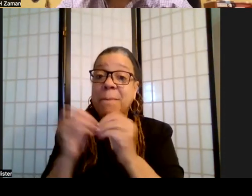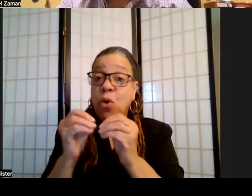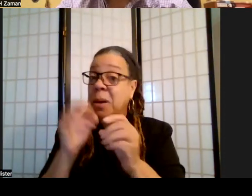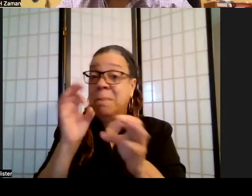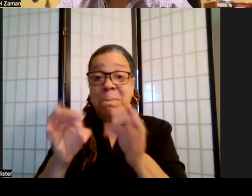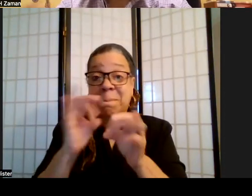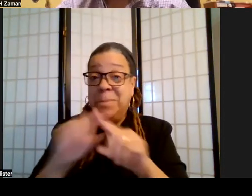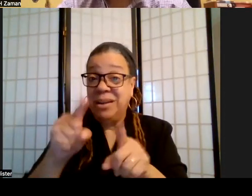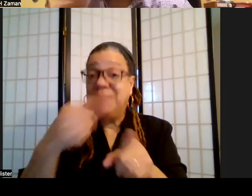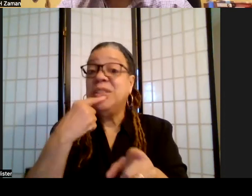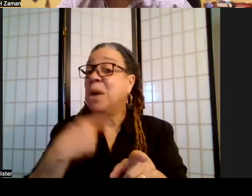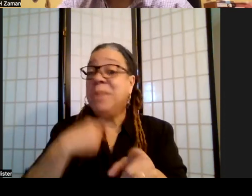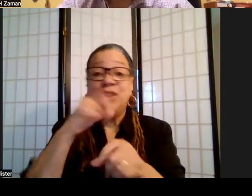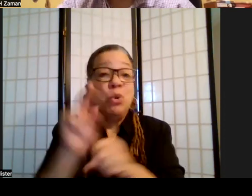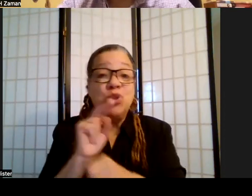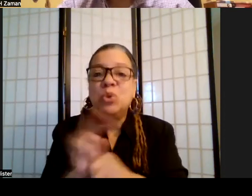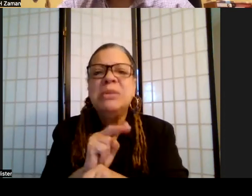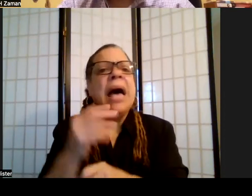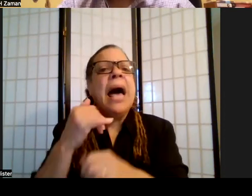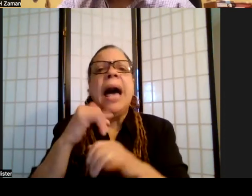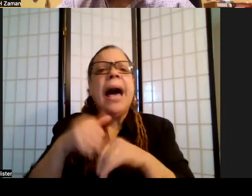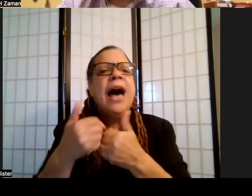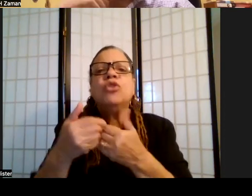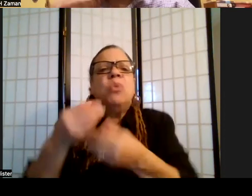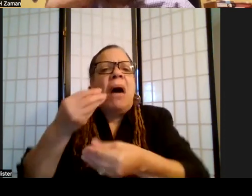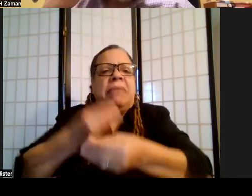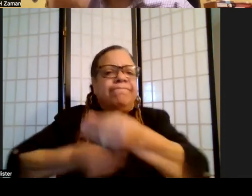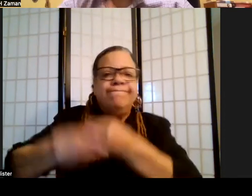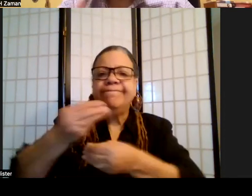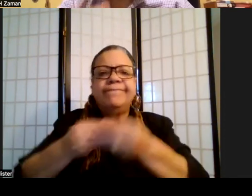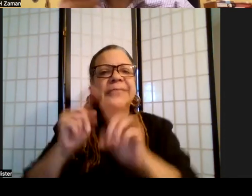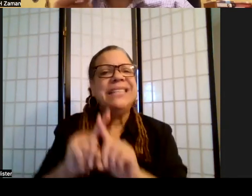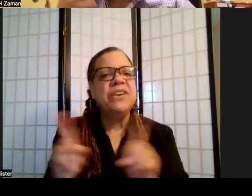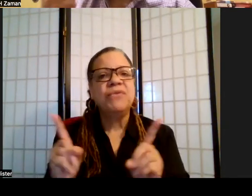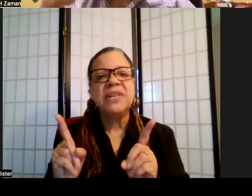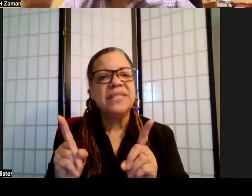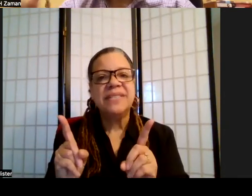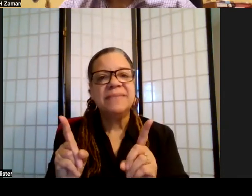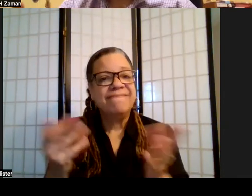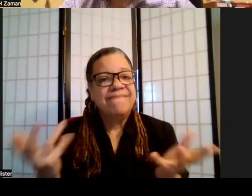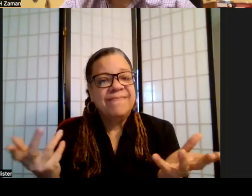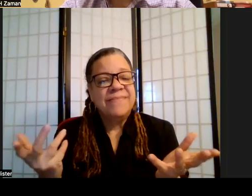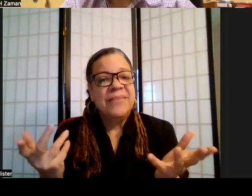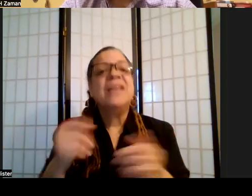I shouldn't use antibiotics, how do I make up for that difference? So, so. We have to recognize that their lives are affected,